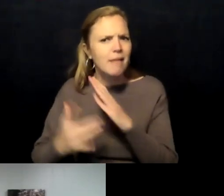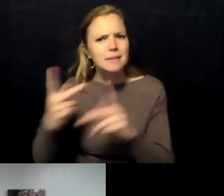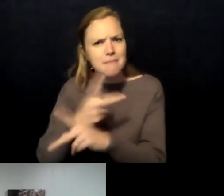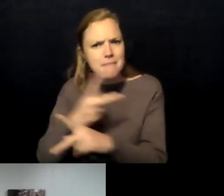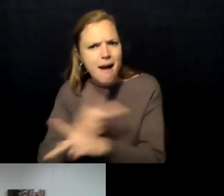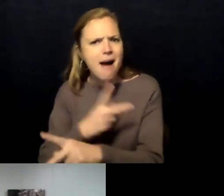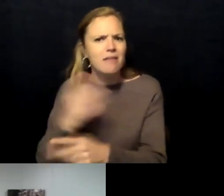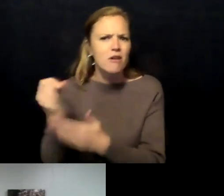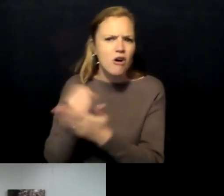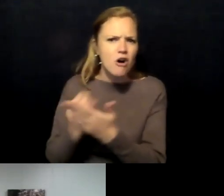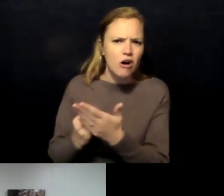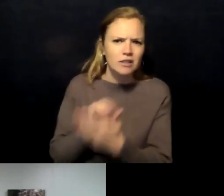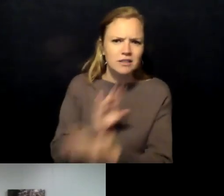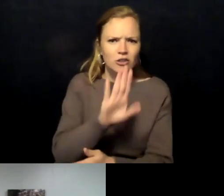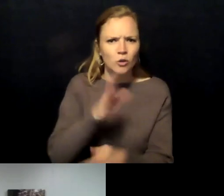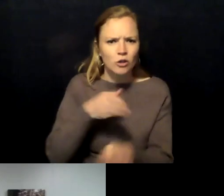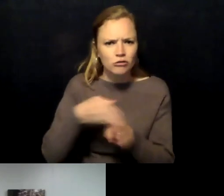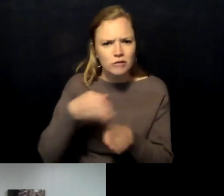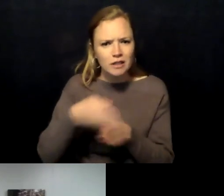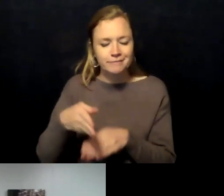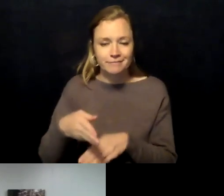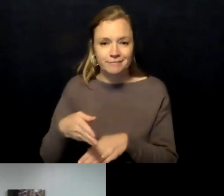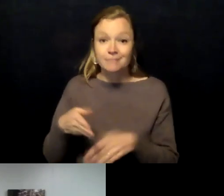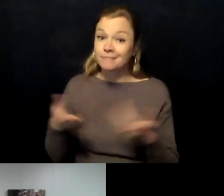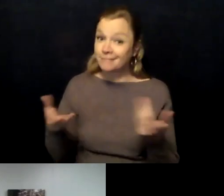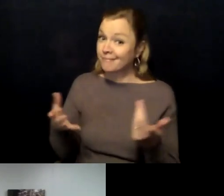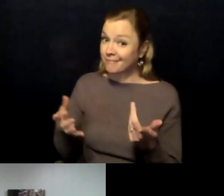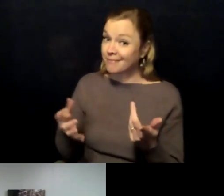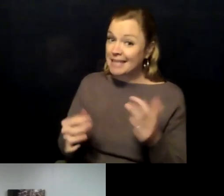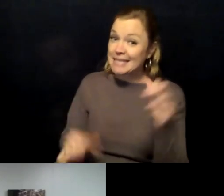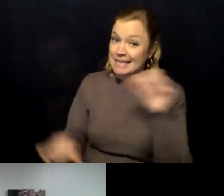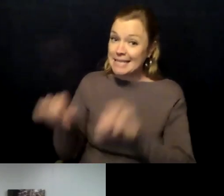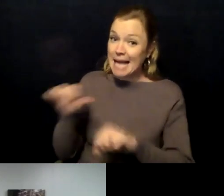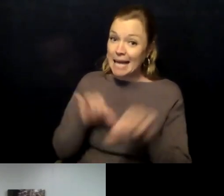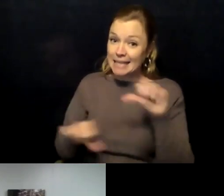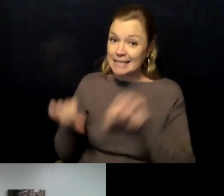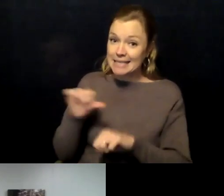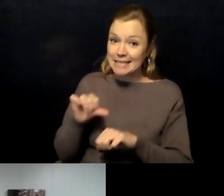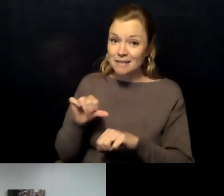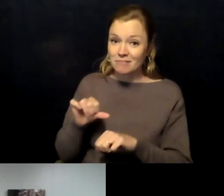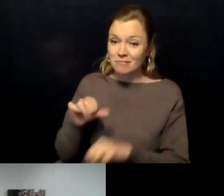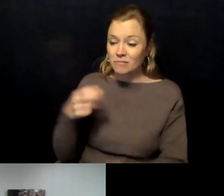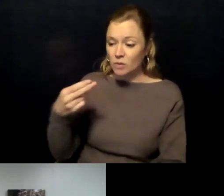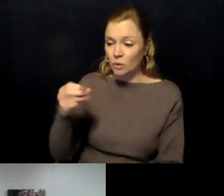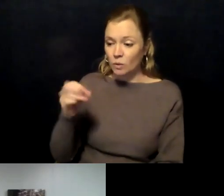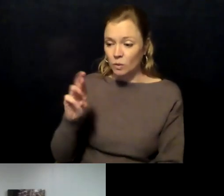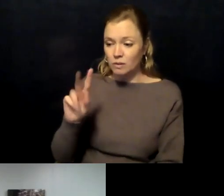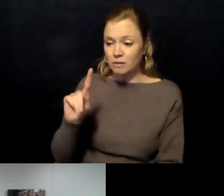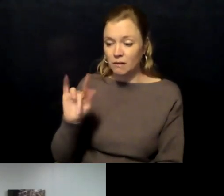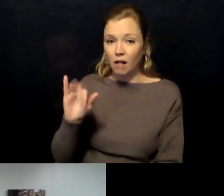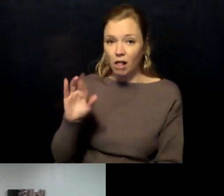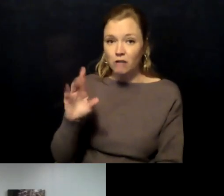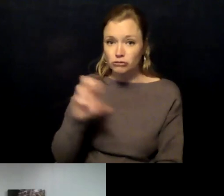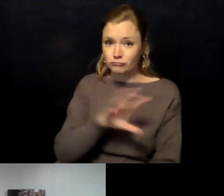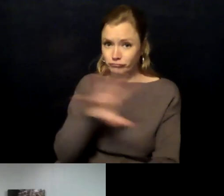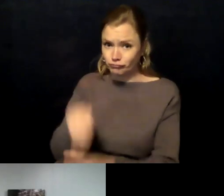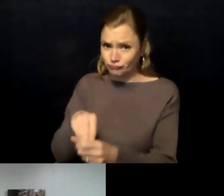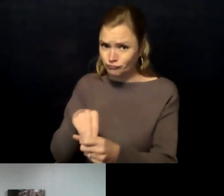[Tina] Well, the science, like I mentioned ,you know horticulture is in applied science.